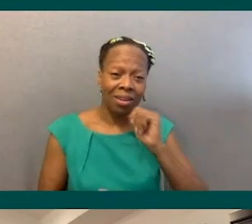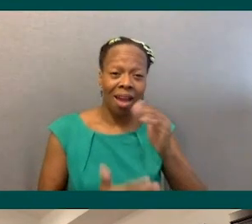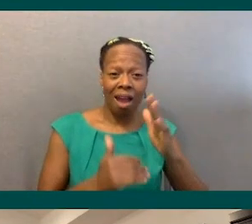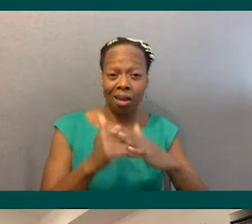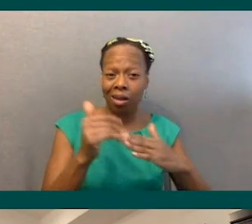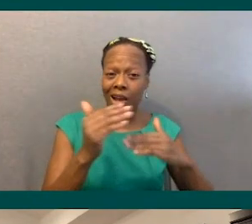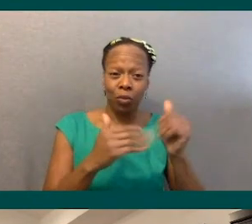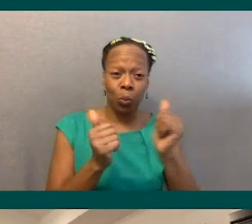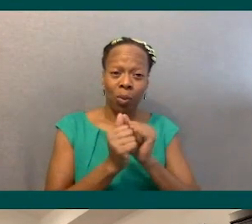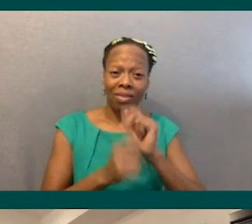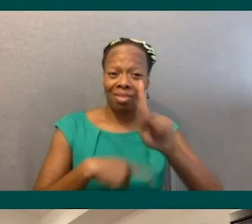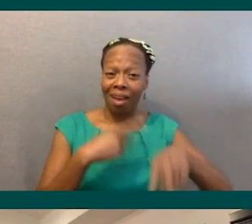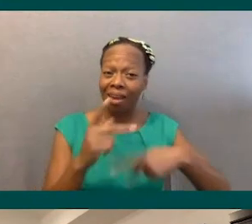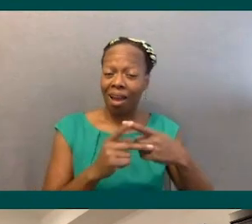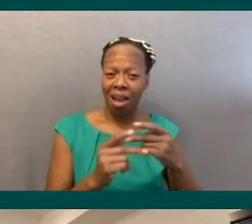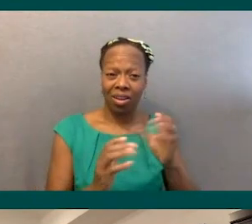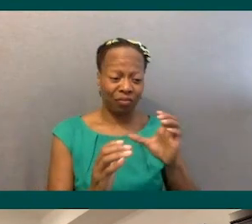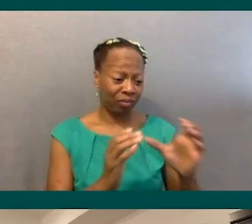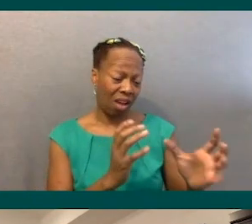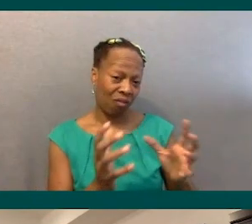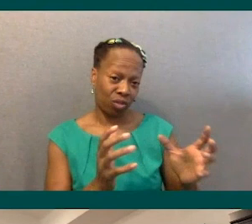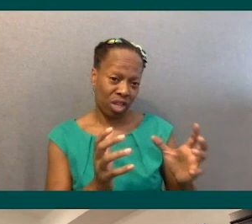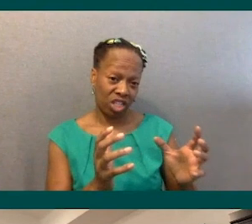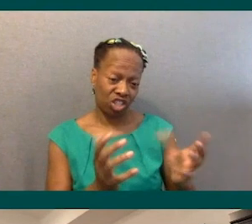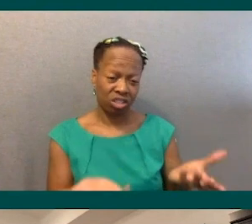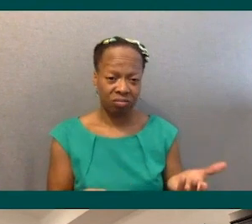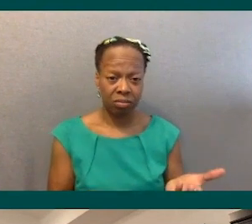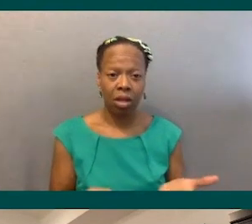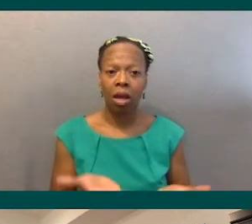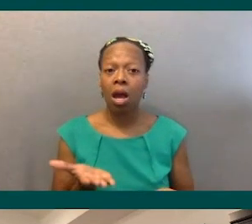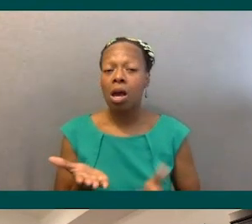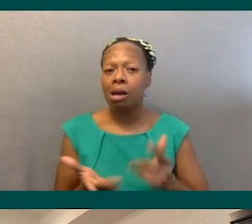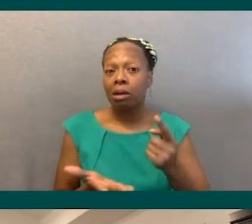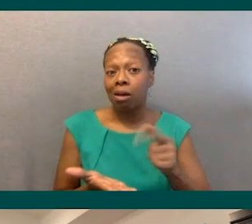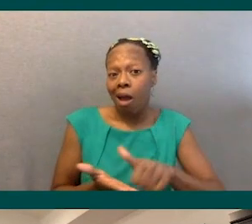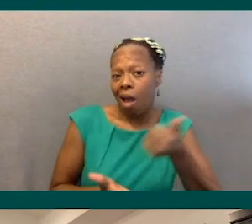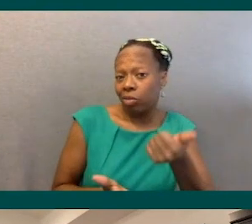others may simply not be capable of making the diagnosis.